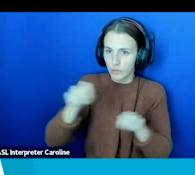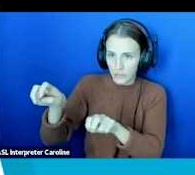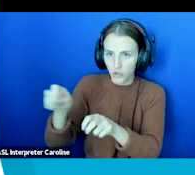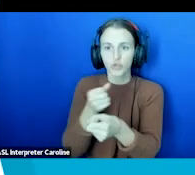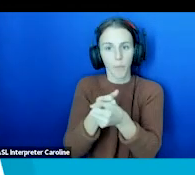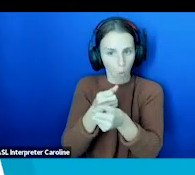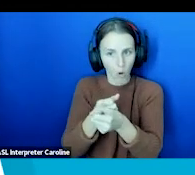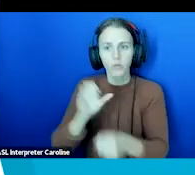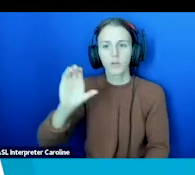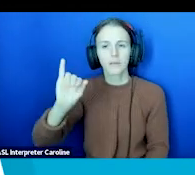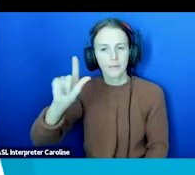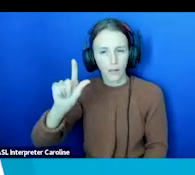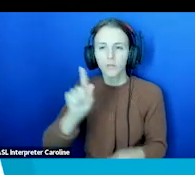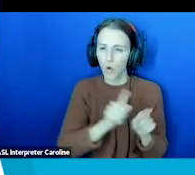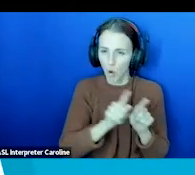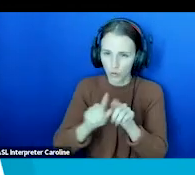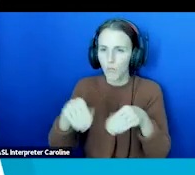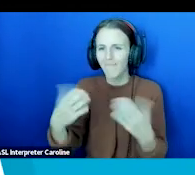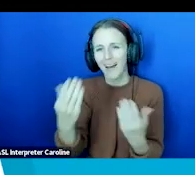WERE FORMALLY INCARINDICATED AND TRANSITIONED IN